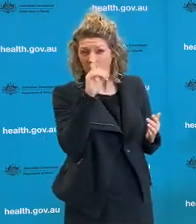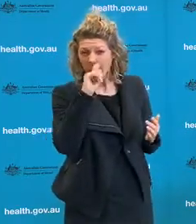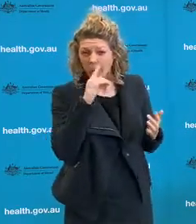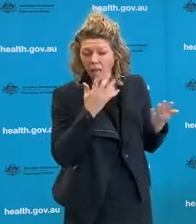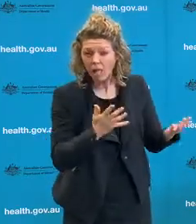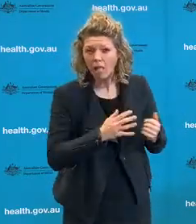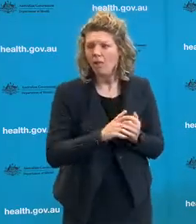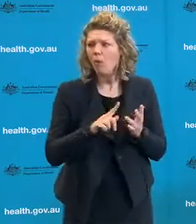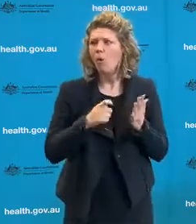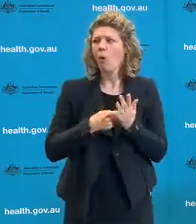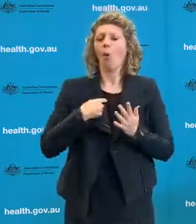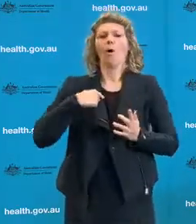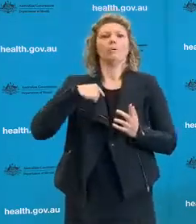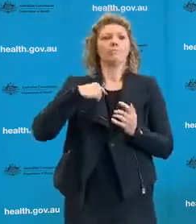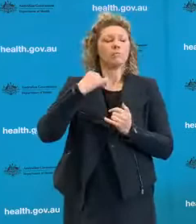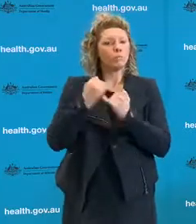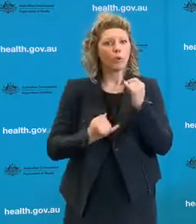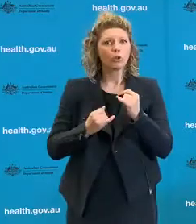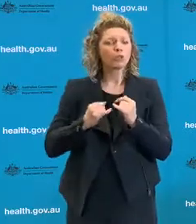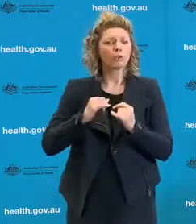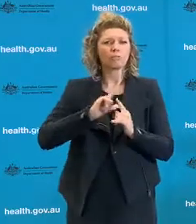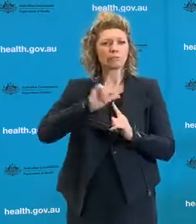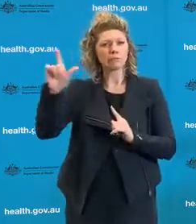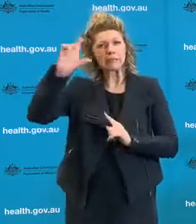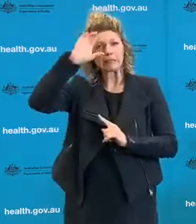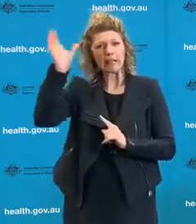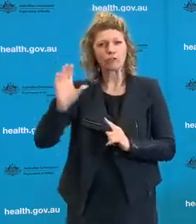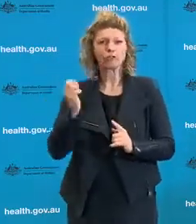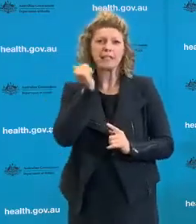Indigenous community? All of those circumstances have very